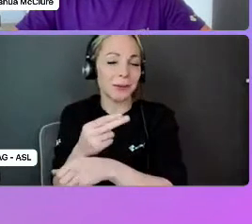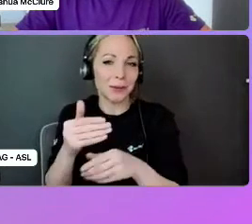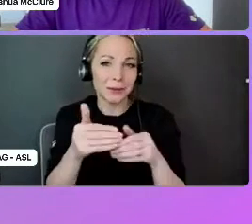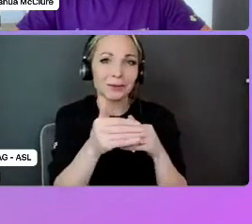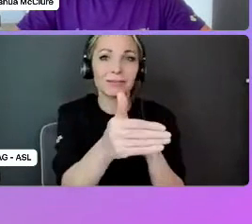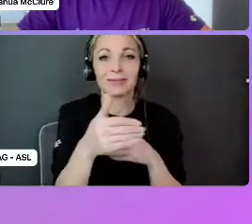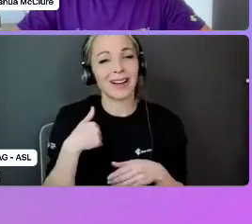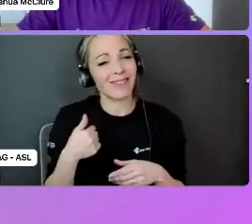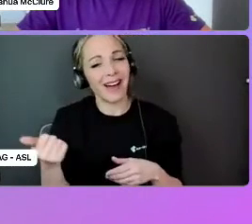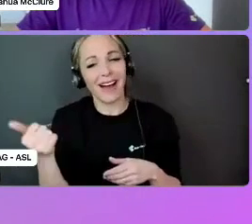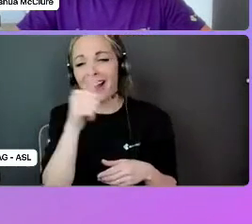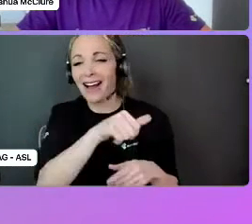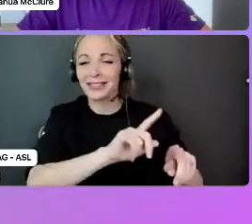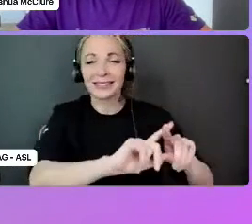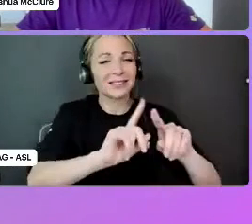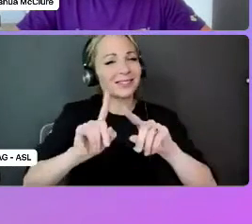primarily use there are others, and